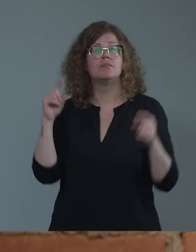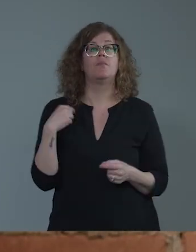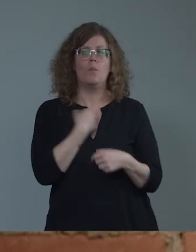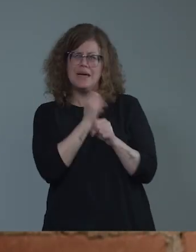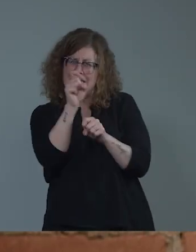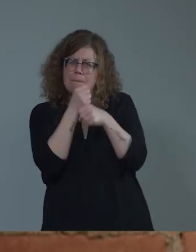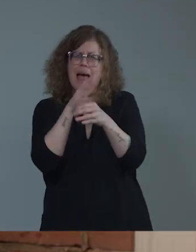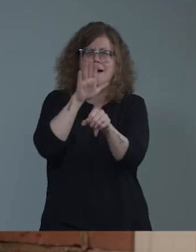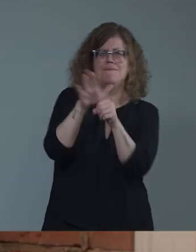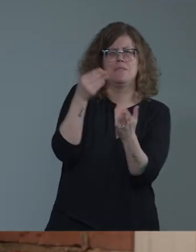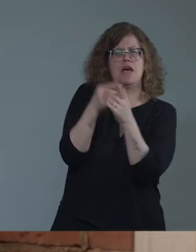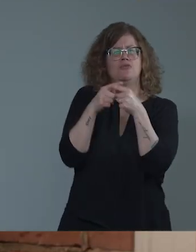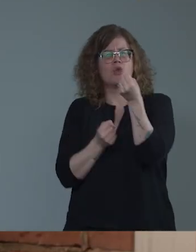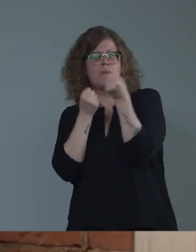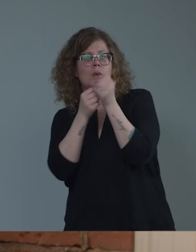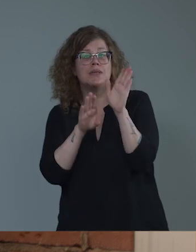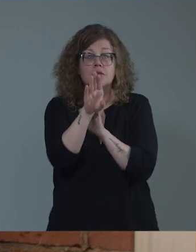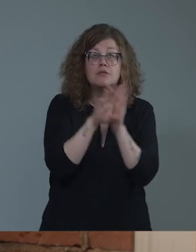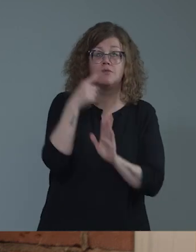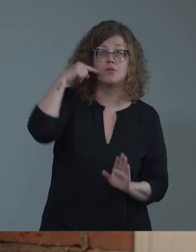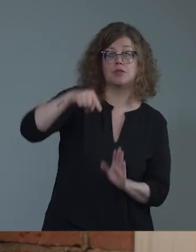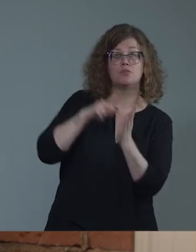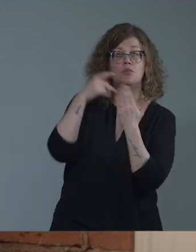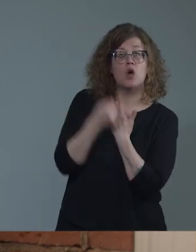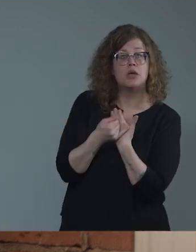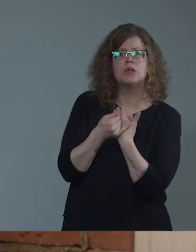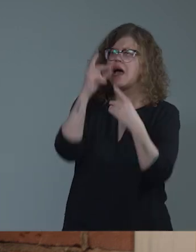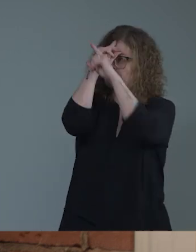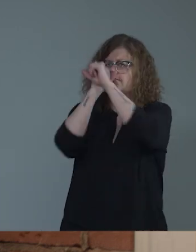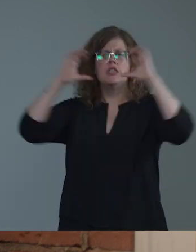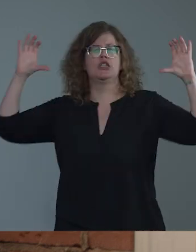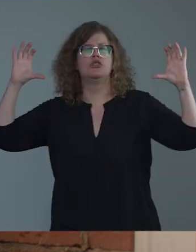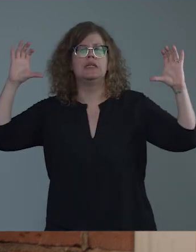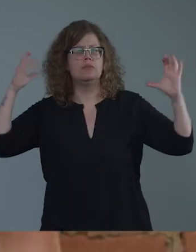and the vision that we have. You're also going to decide who's going to lead your project. And that requires a couple of things.